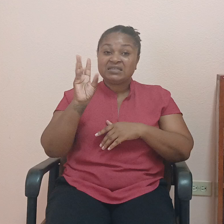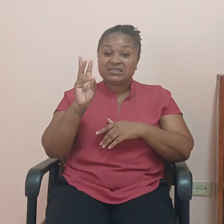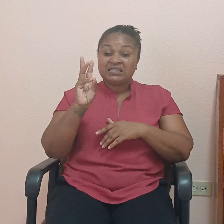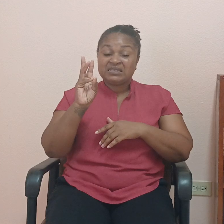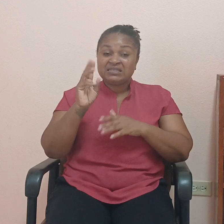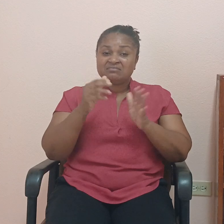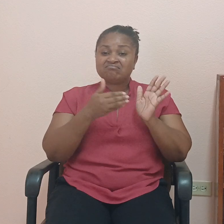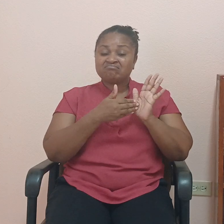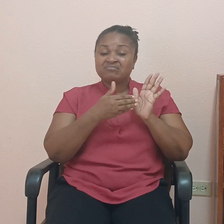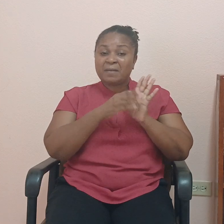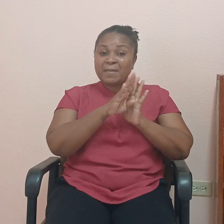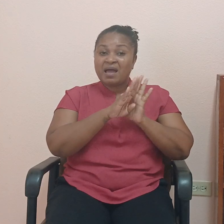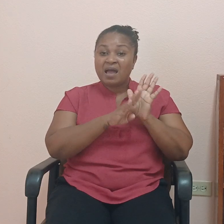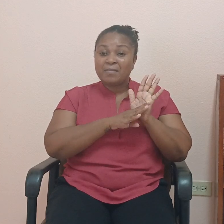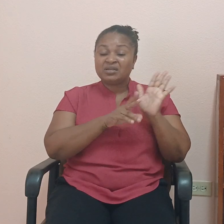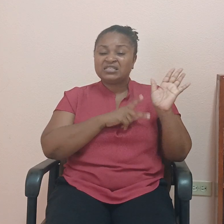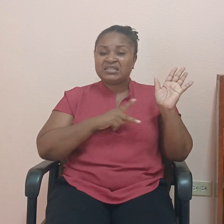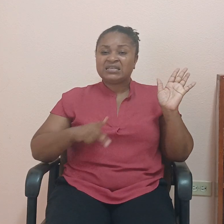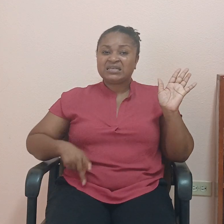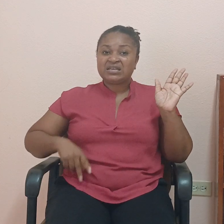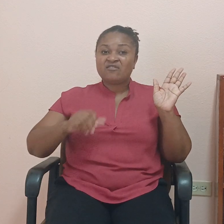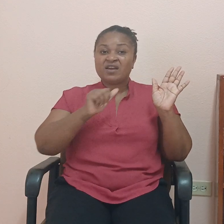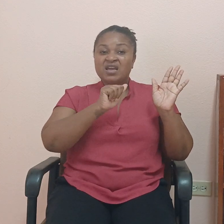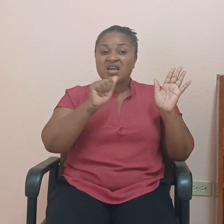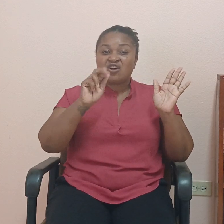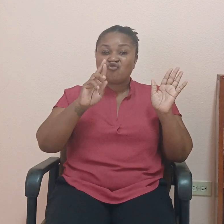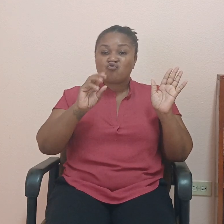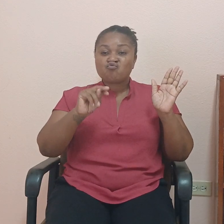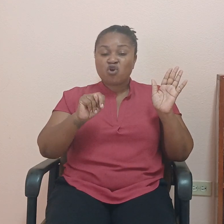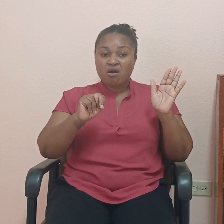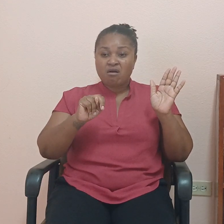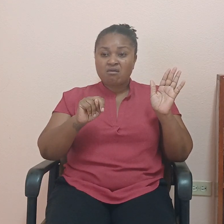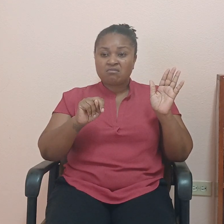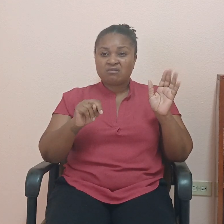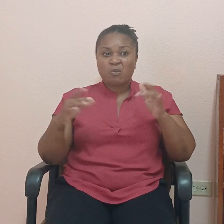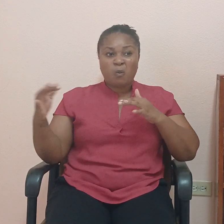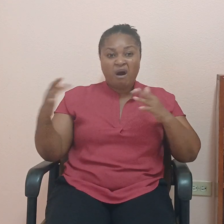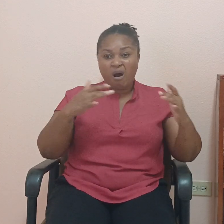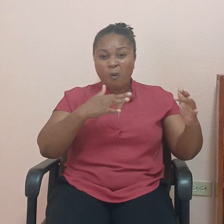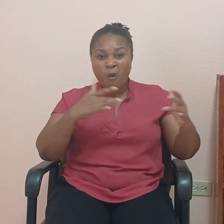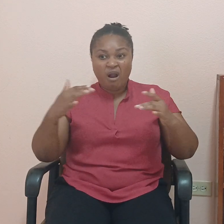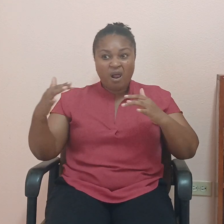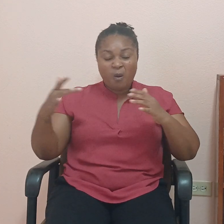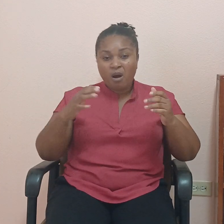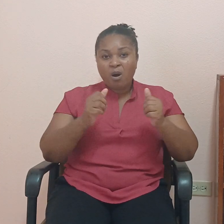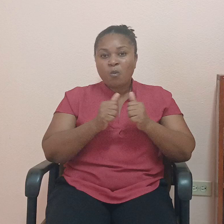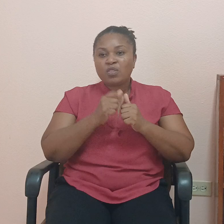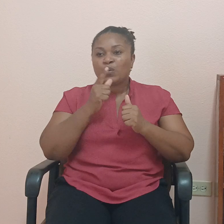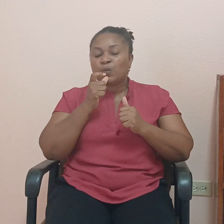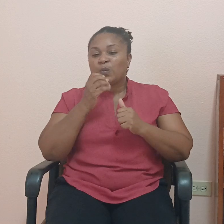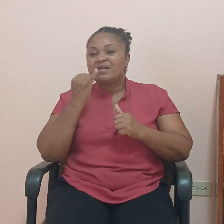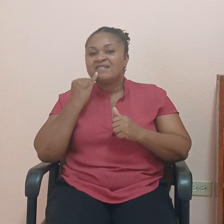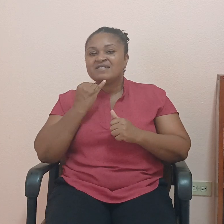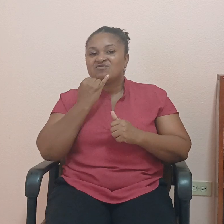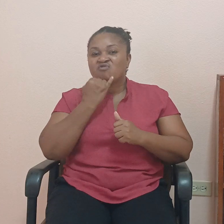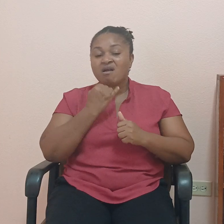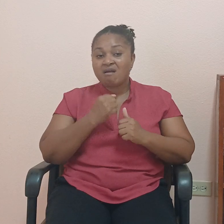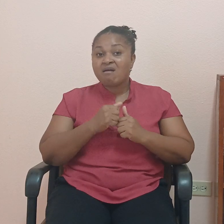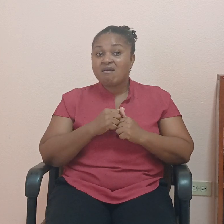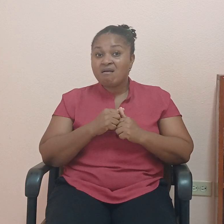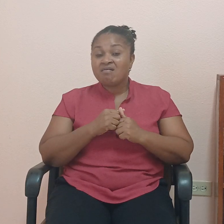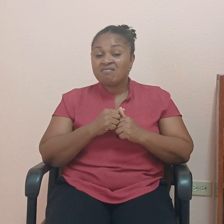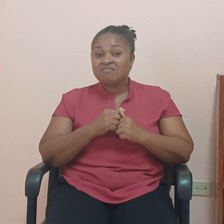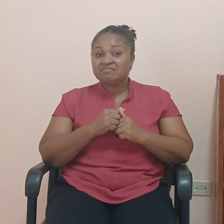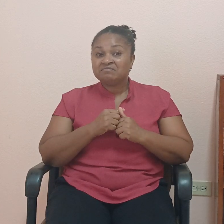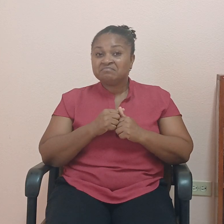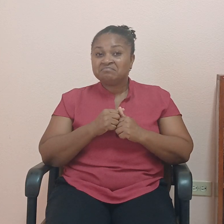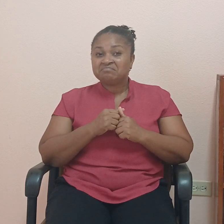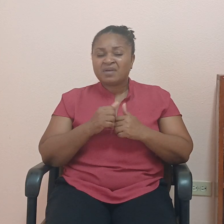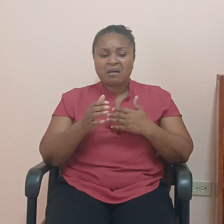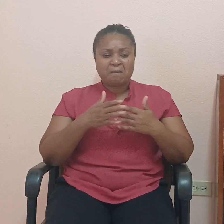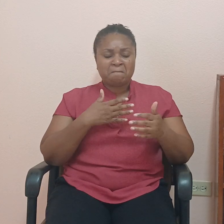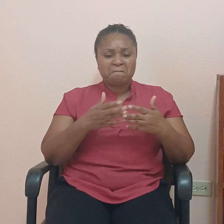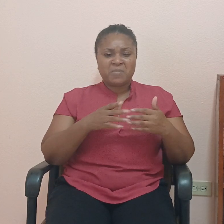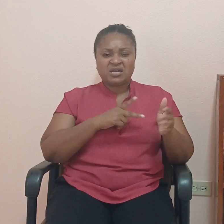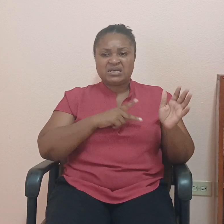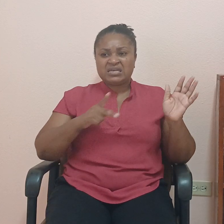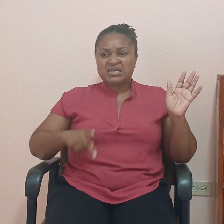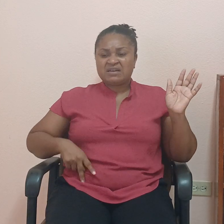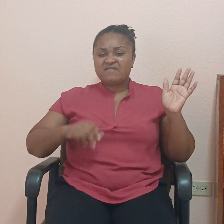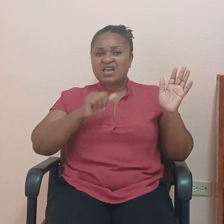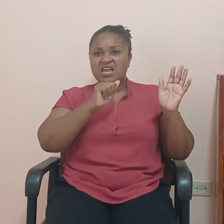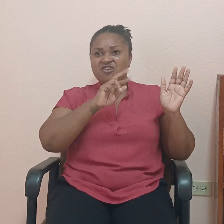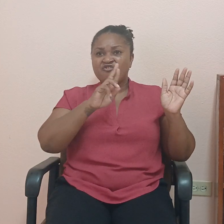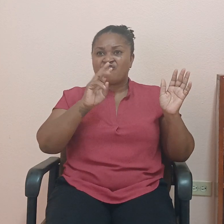THE KING OF ARAM WAS AT WAR WITH ISREAL. WHENEVER THE KING OF ARAM SET A TRAP FOR